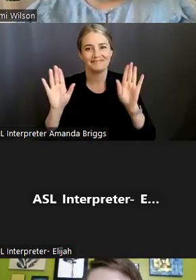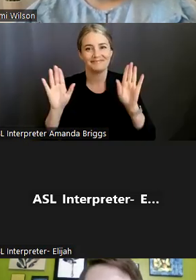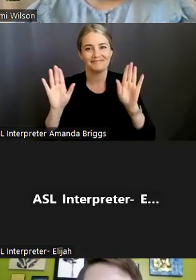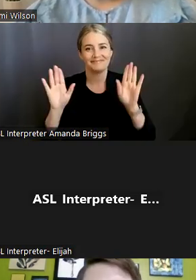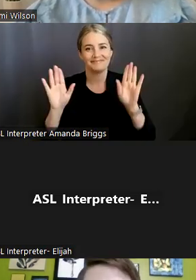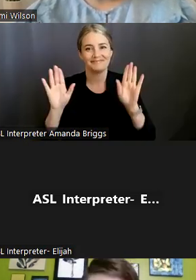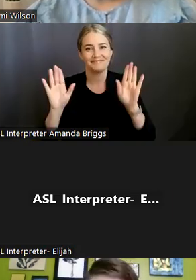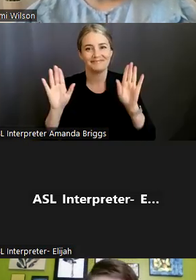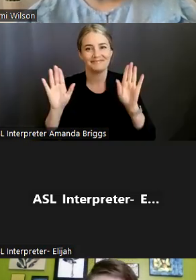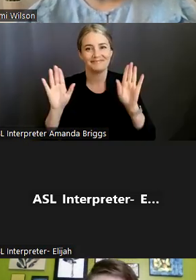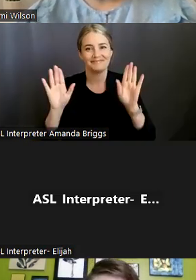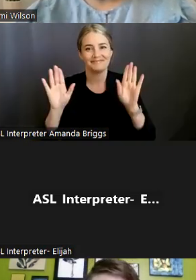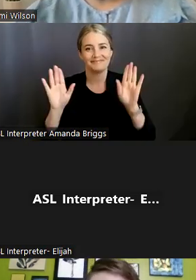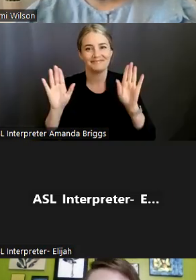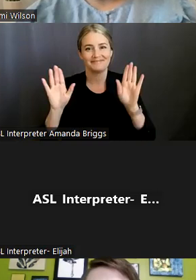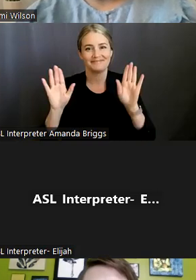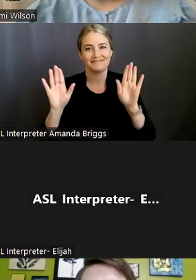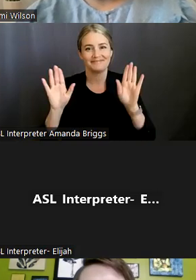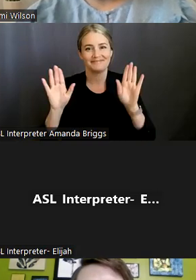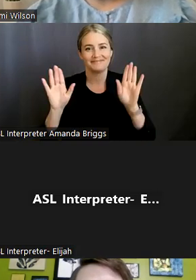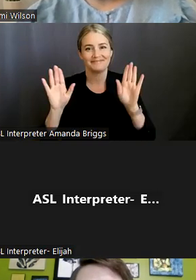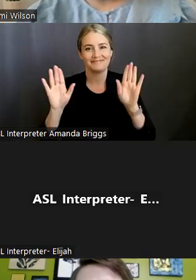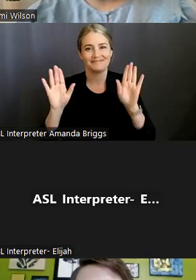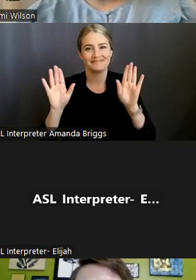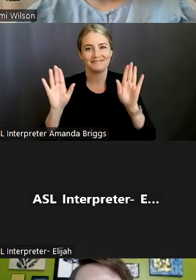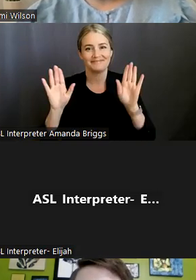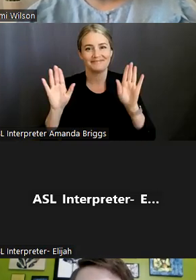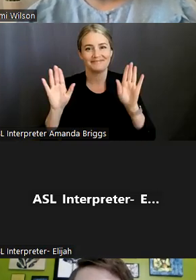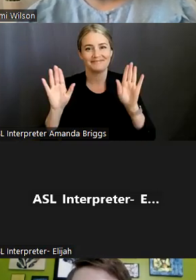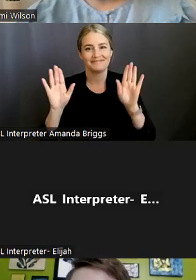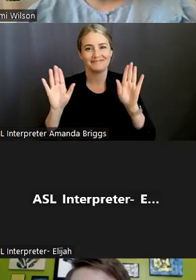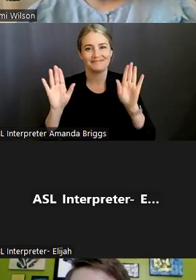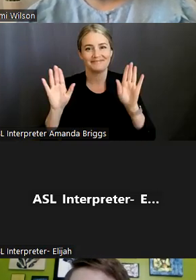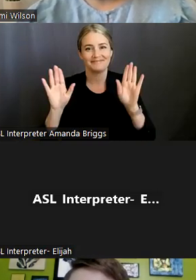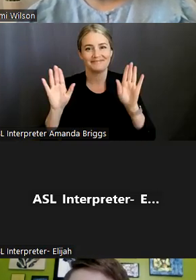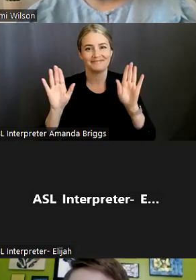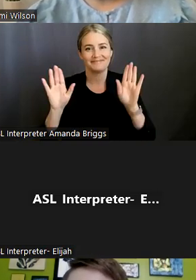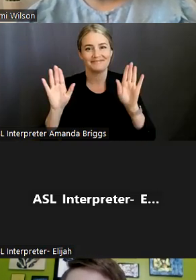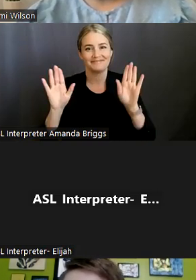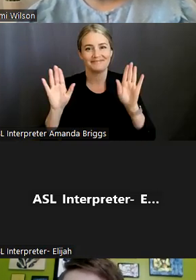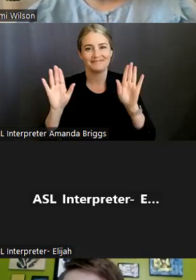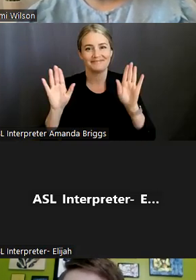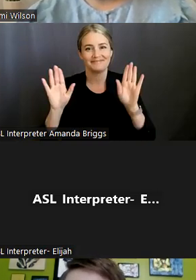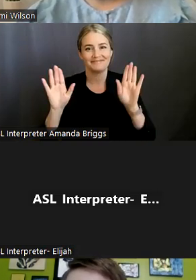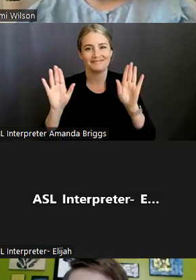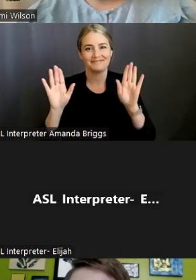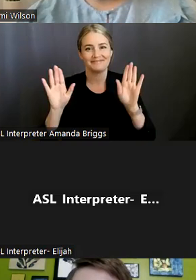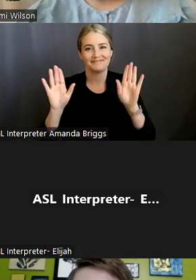things that we want to let you all know is that in terms, of oh actually, Amanda are